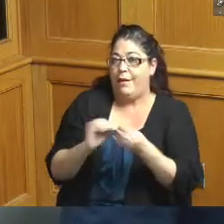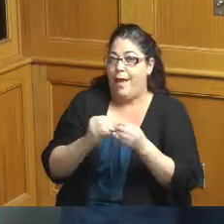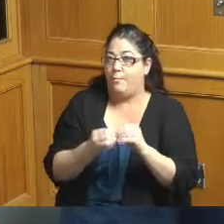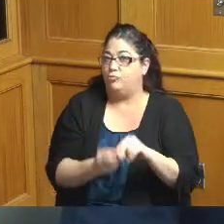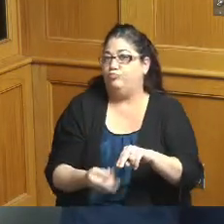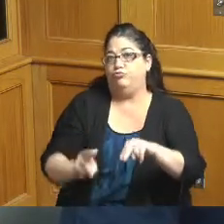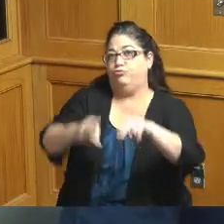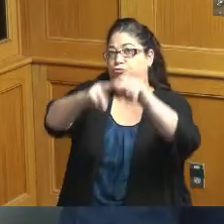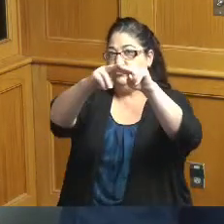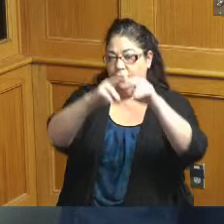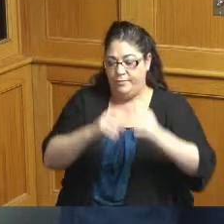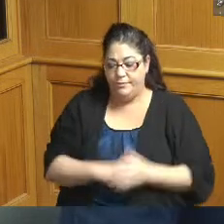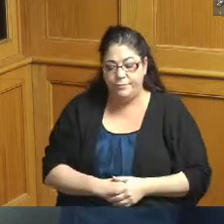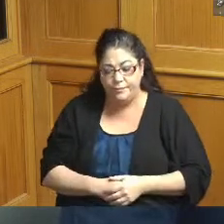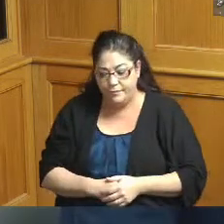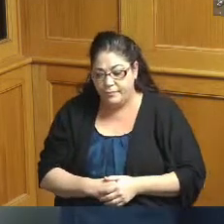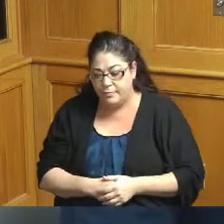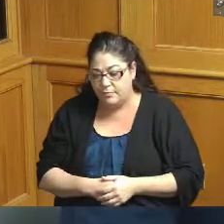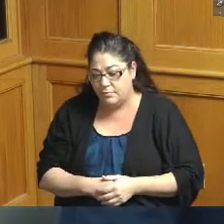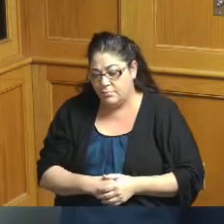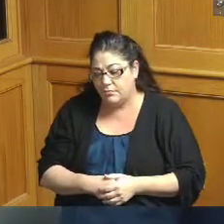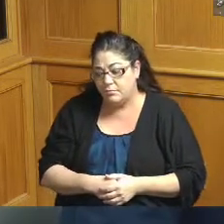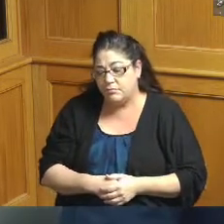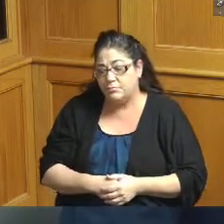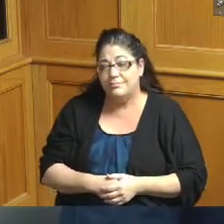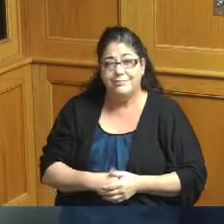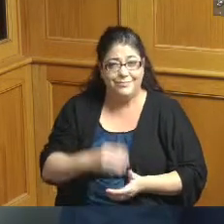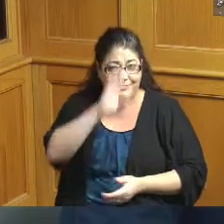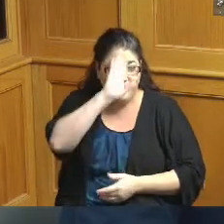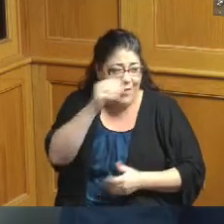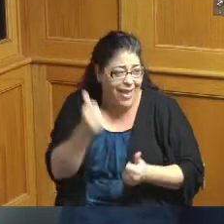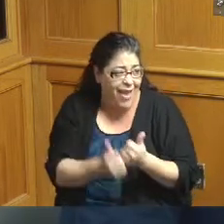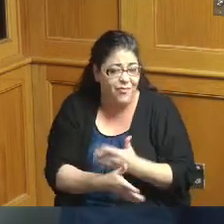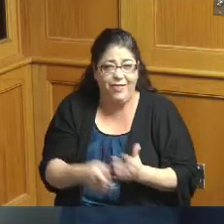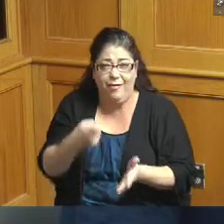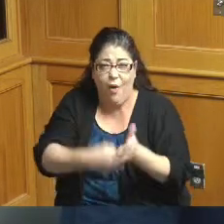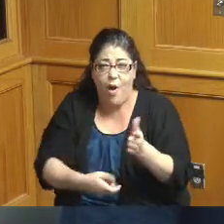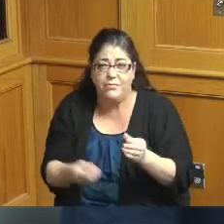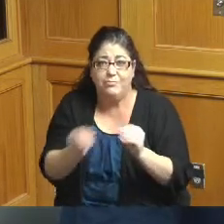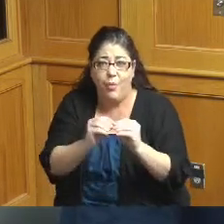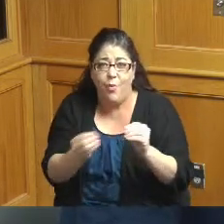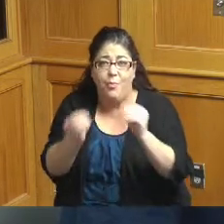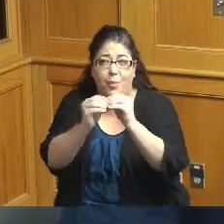imagine with costs of everything Rising more and more people are seeking help through legal aid